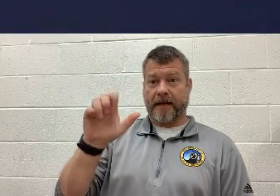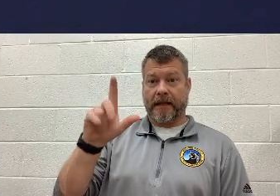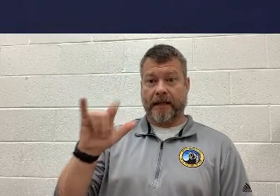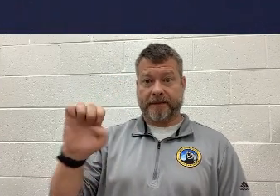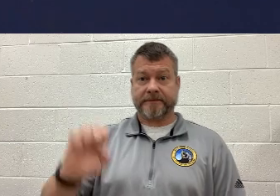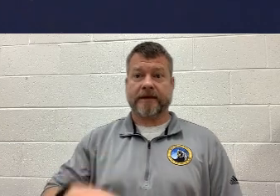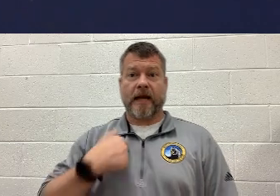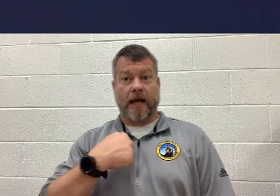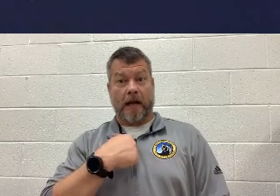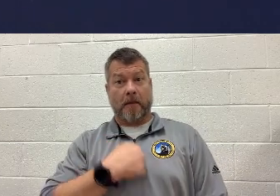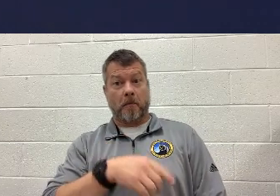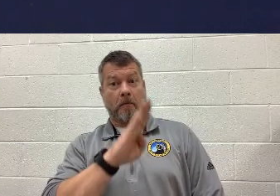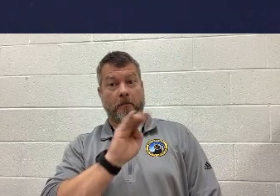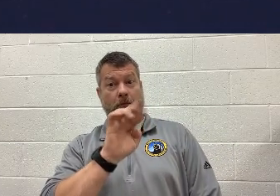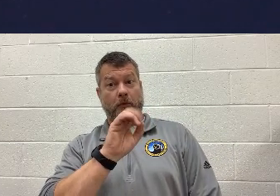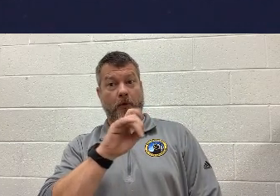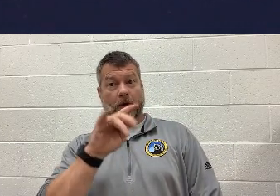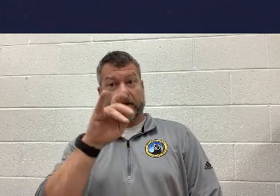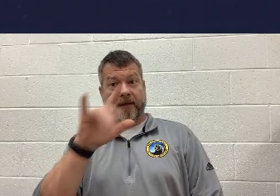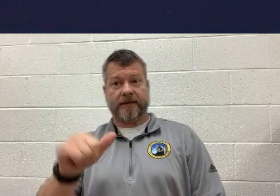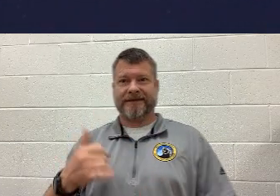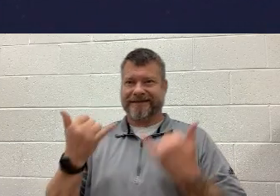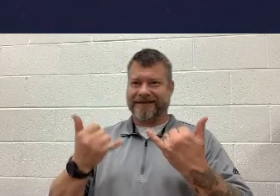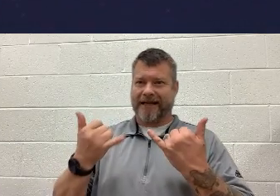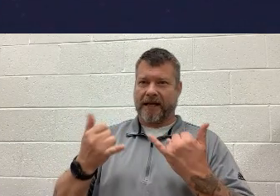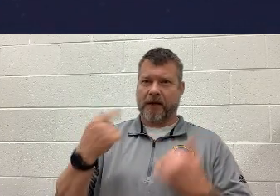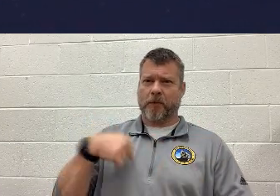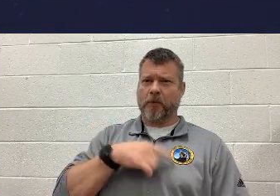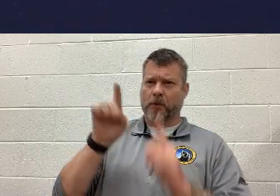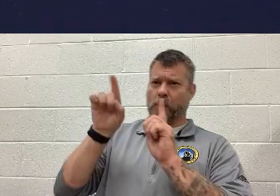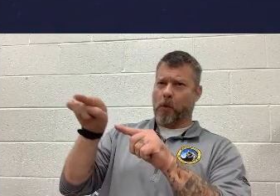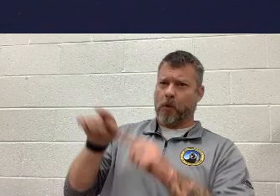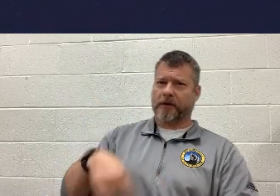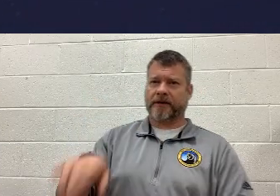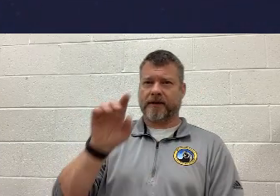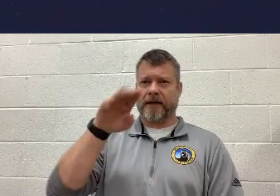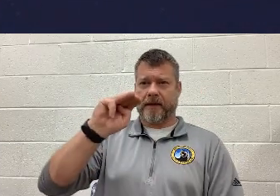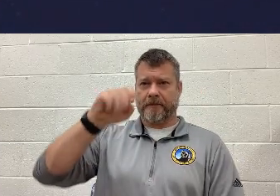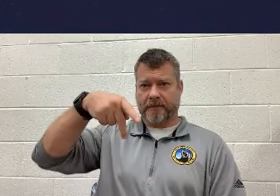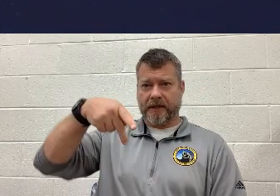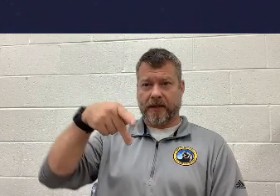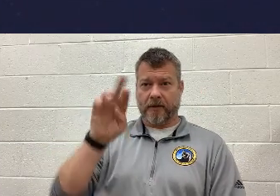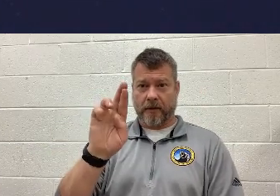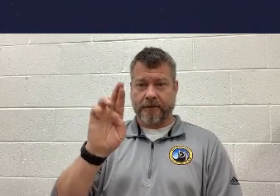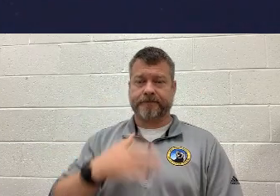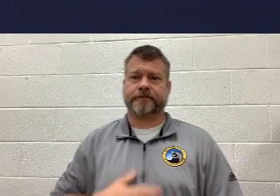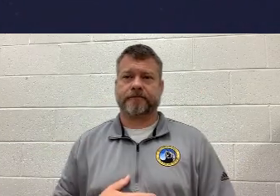going to be in the MPR. Over the last month, new ceiling tiles and LED lights were being installed